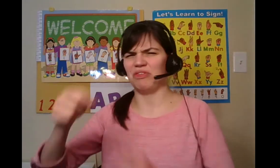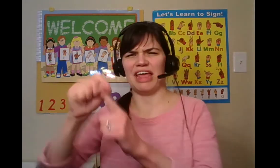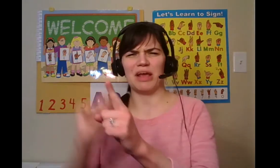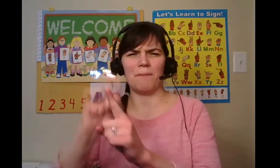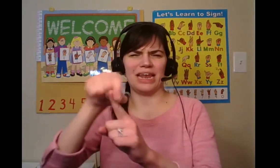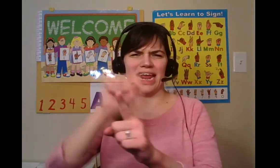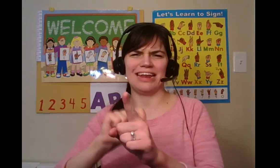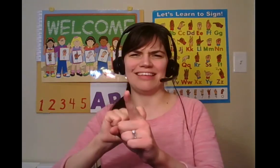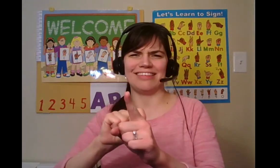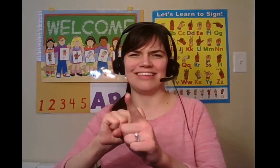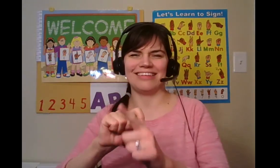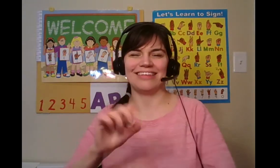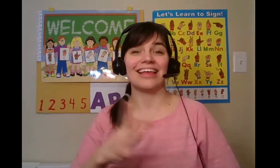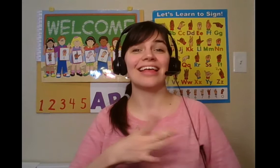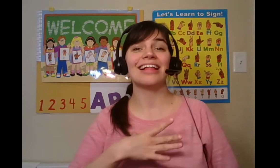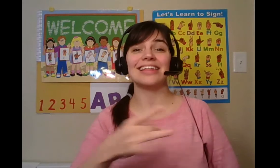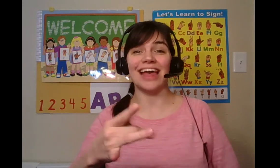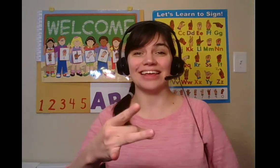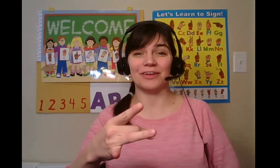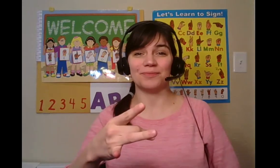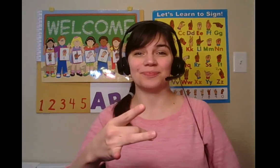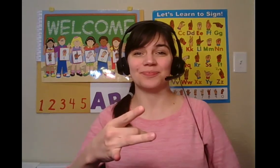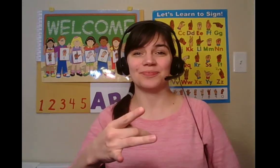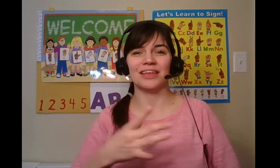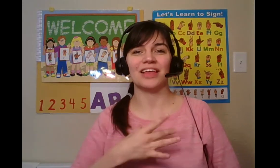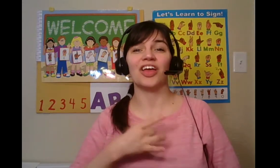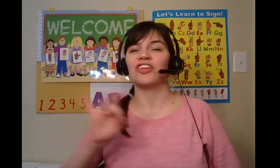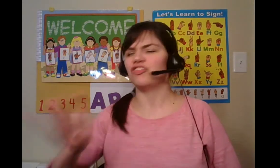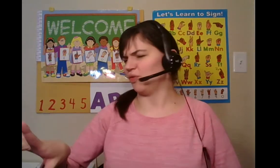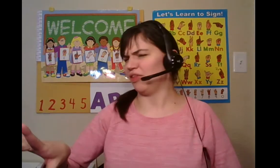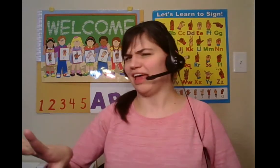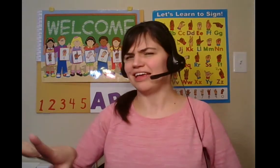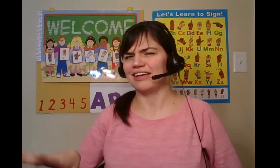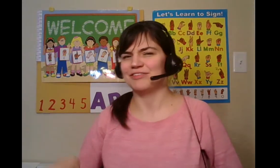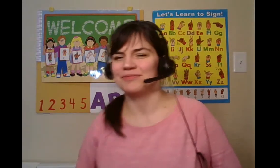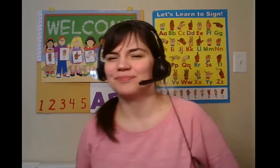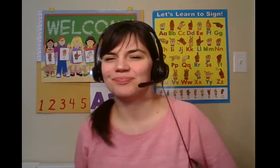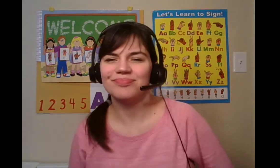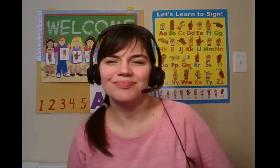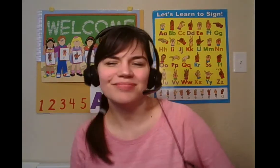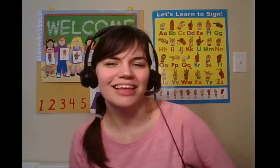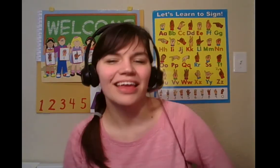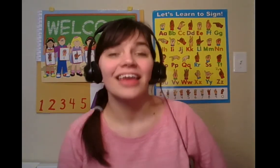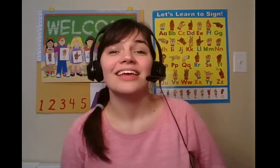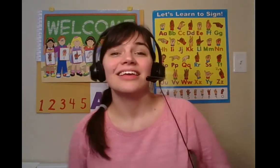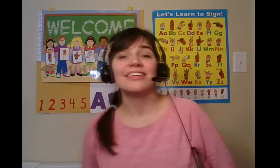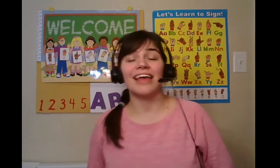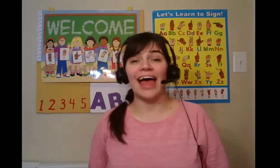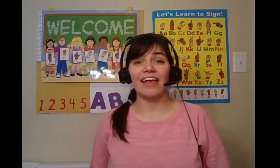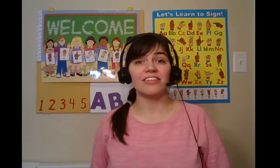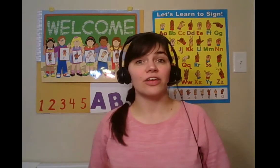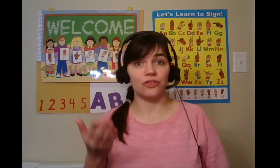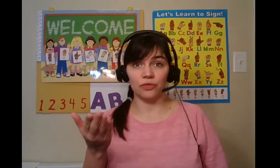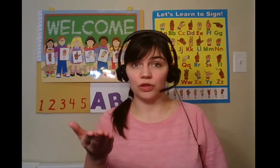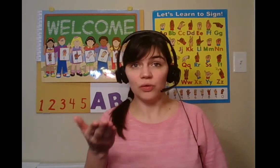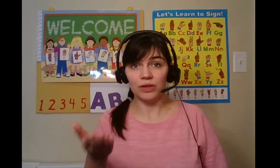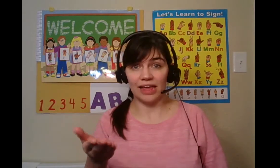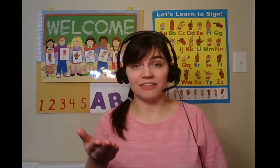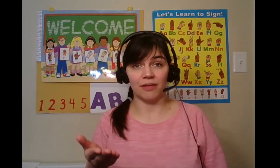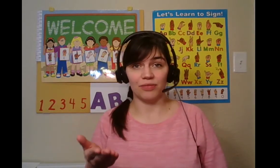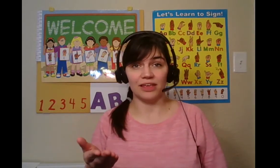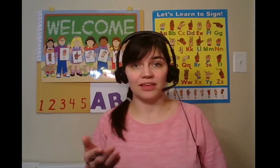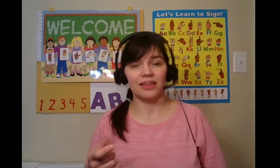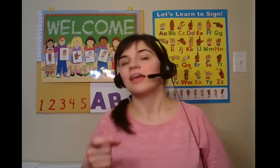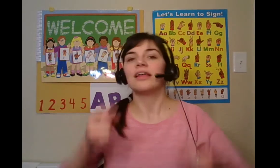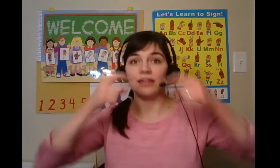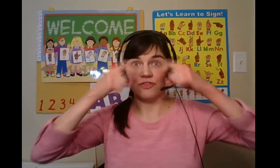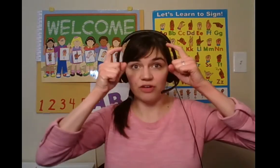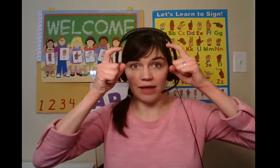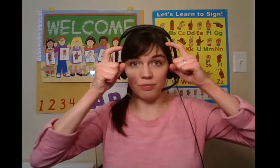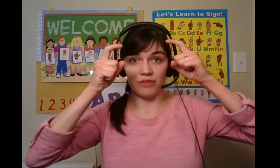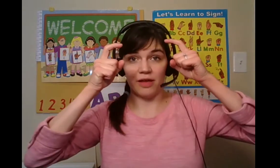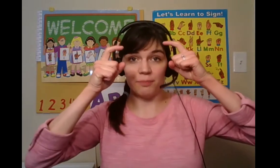like bananas. Like. Don't like. To ask do you like something, lift your eyebrows up